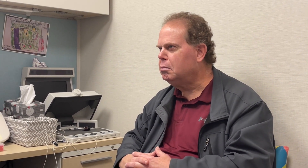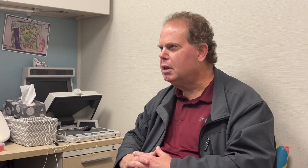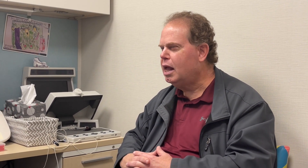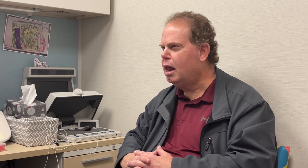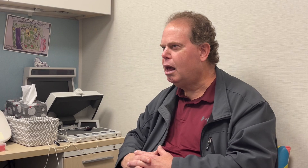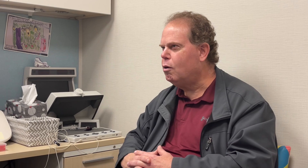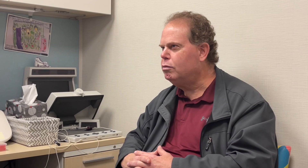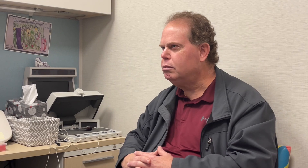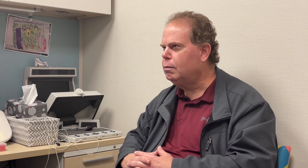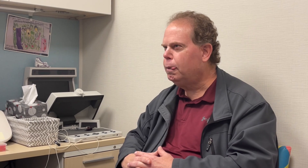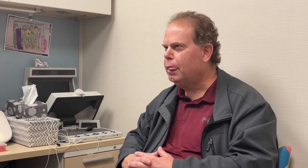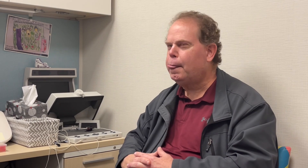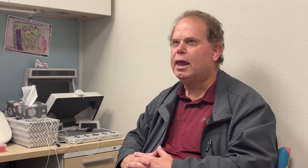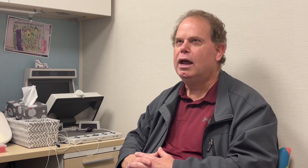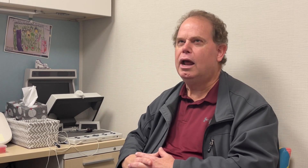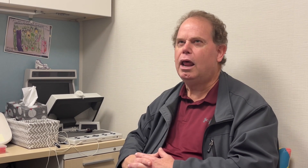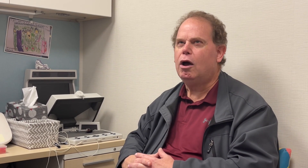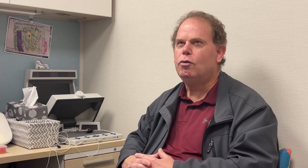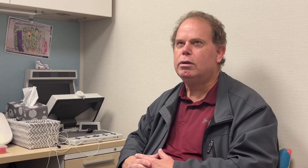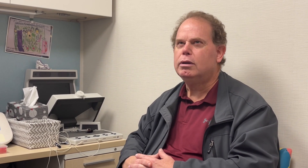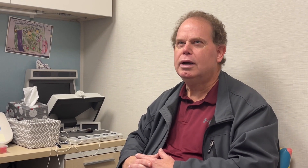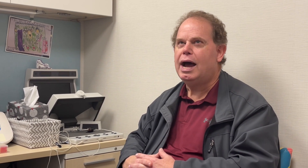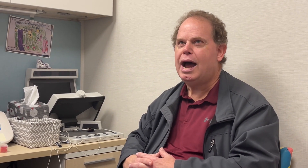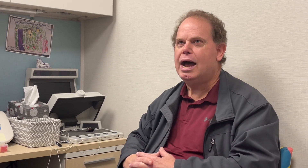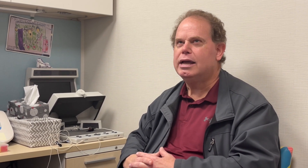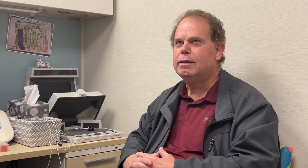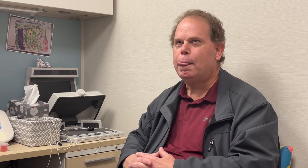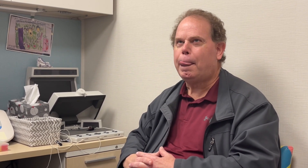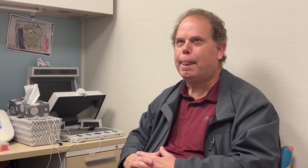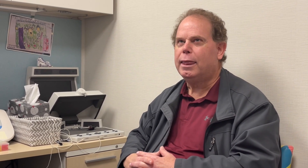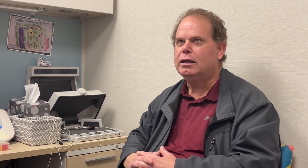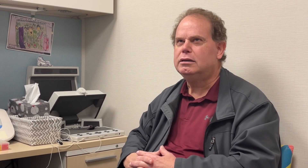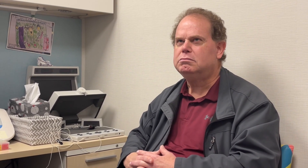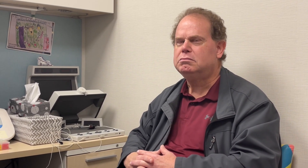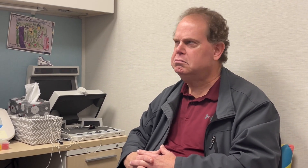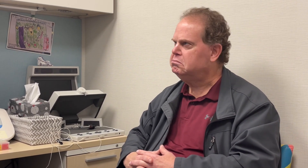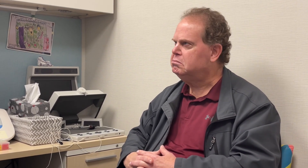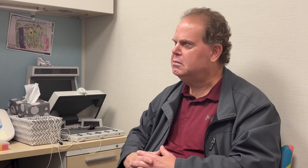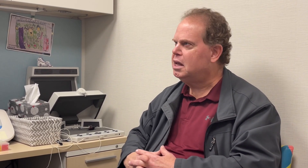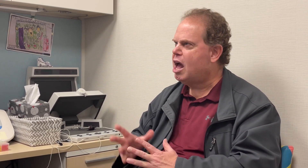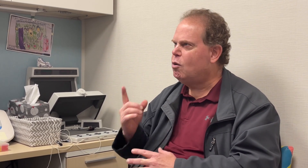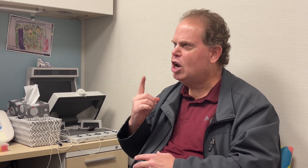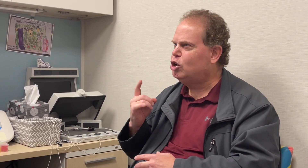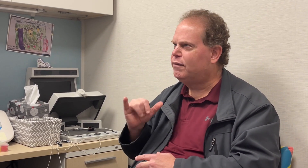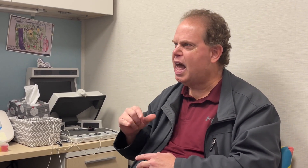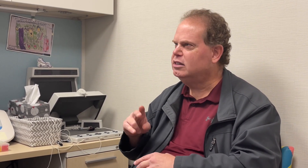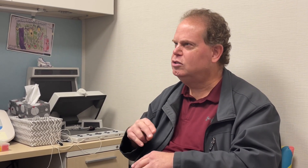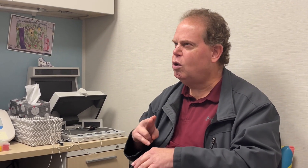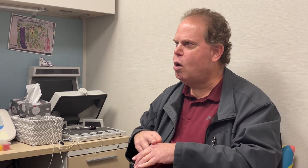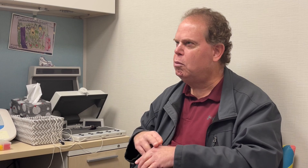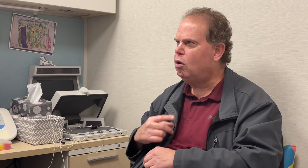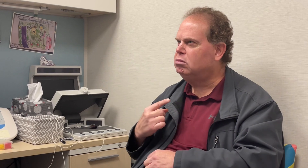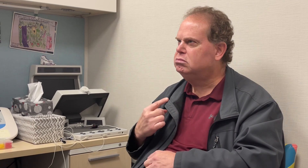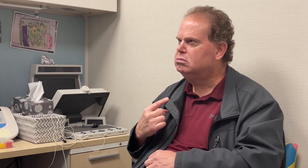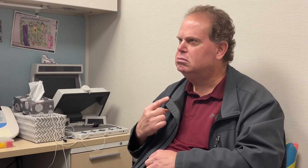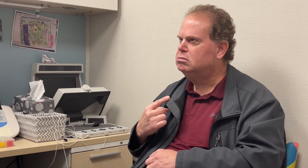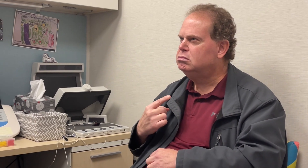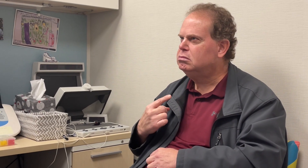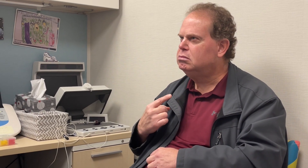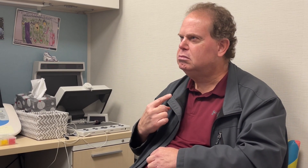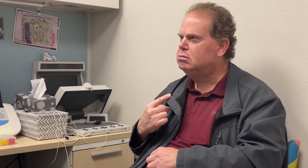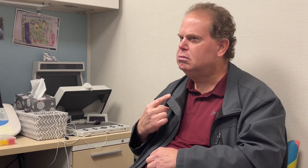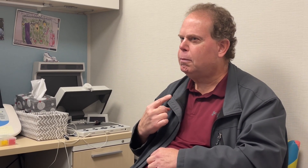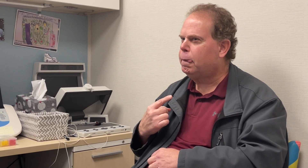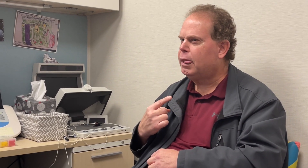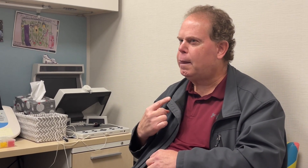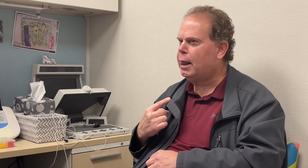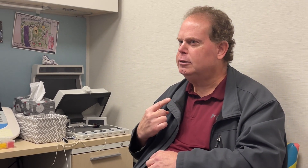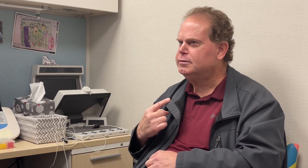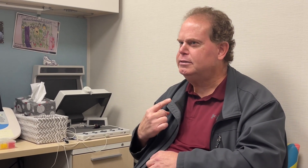to listen to hello hello hello 1 two three one two three I I'm noral it's will he always hear